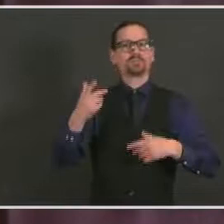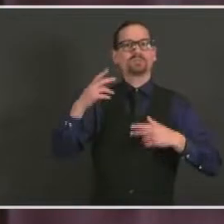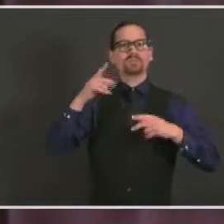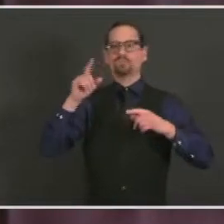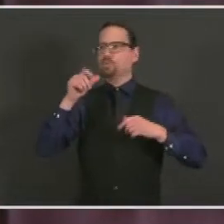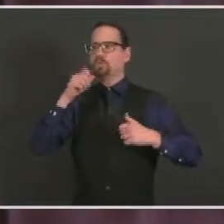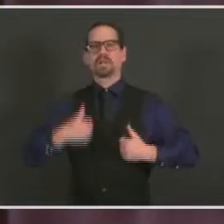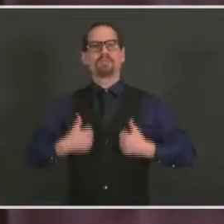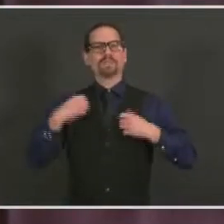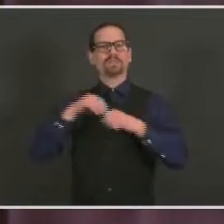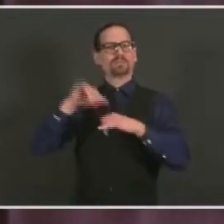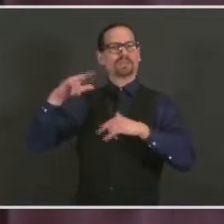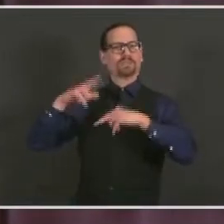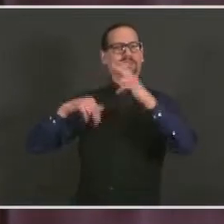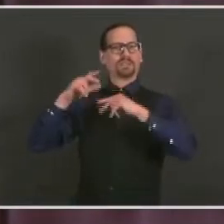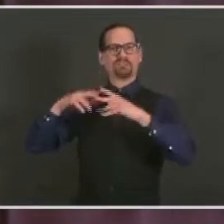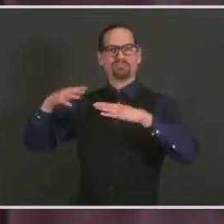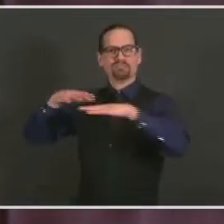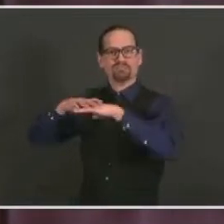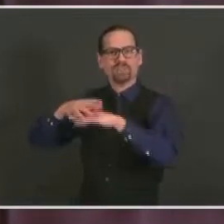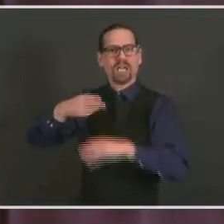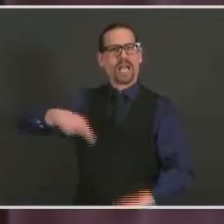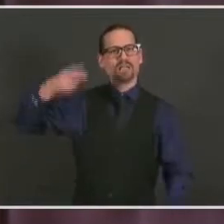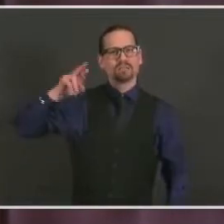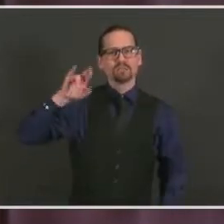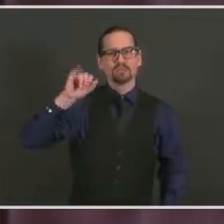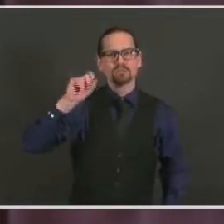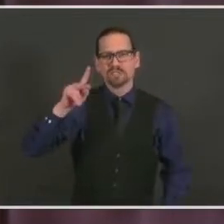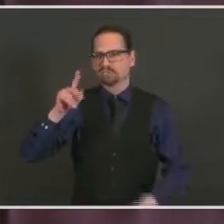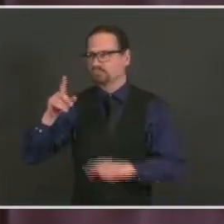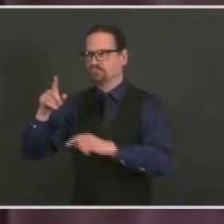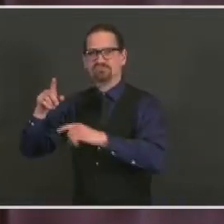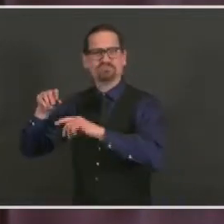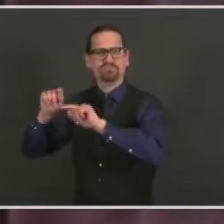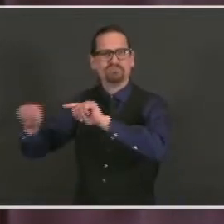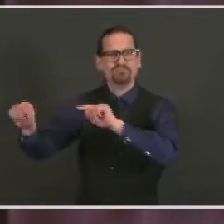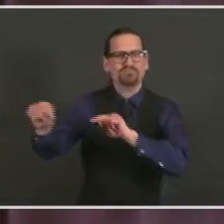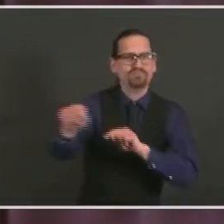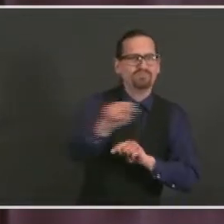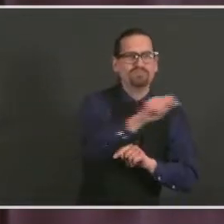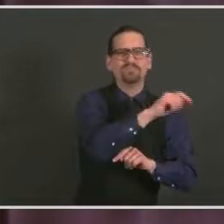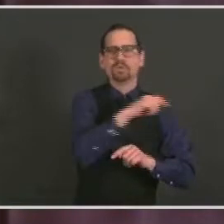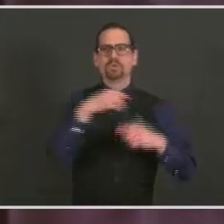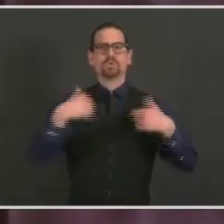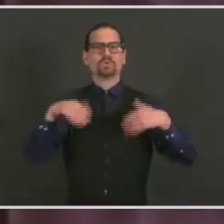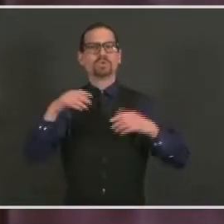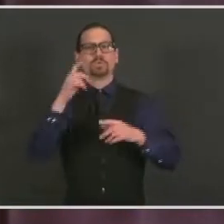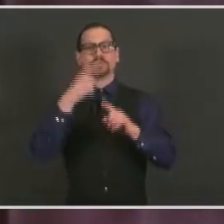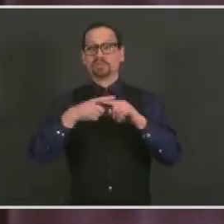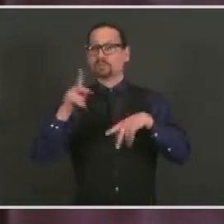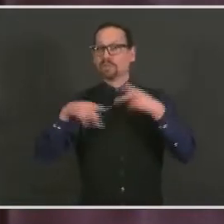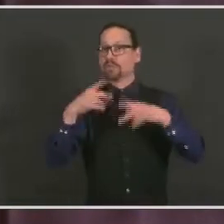RESIDENTS IN OUR NURSING HOMES AND ASSISTED LIVING FACILITY. THOSE PRECIOUS INDIVIDUALS TO